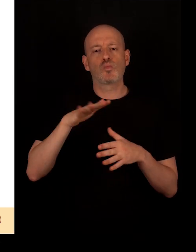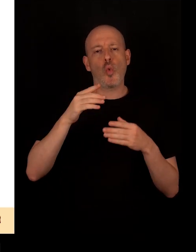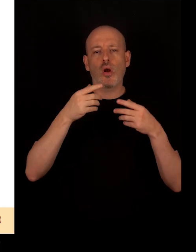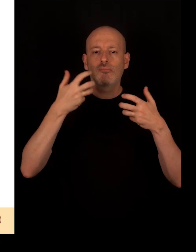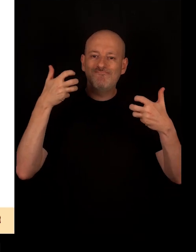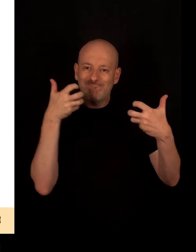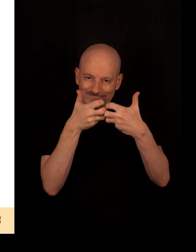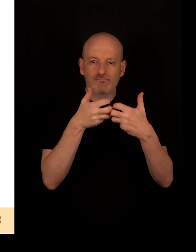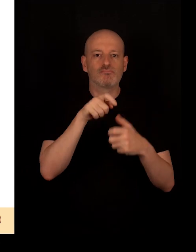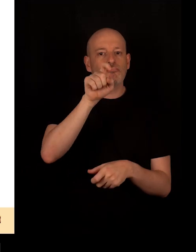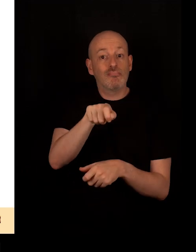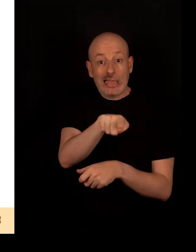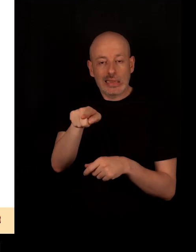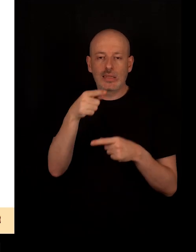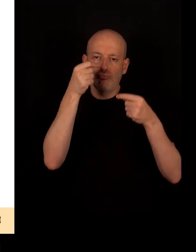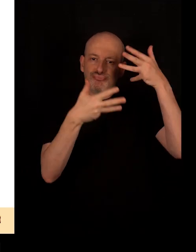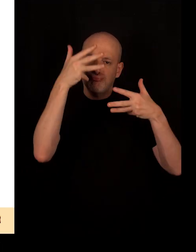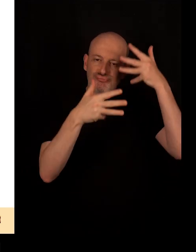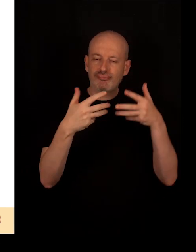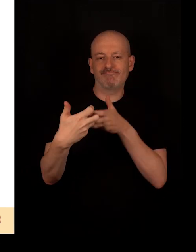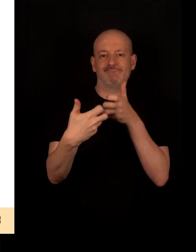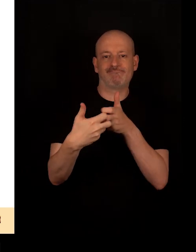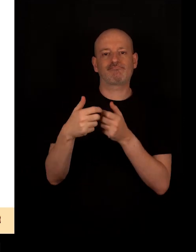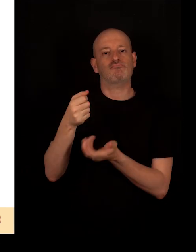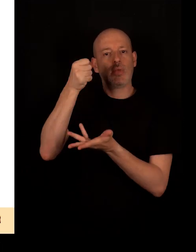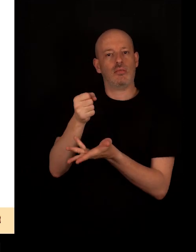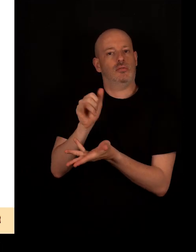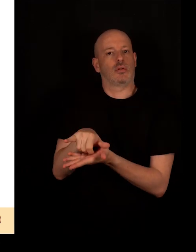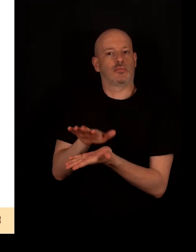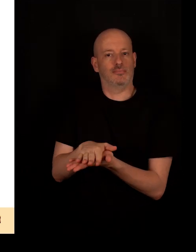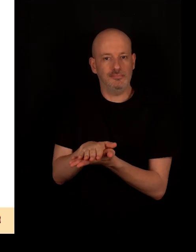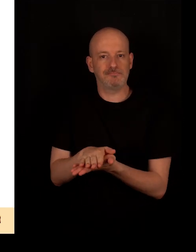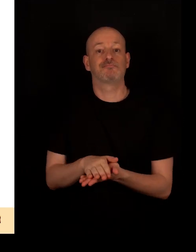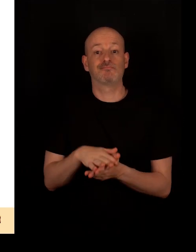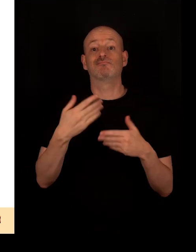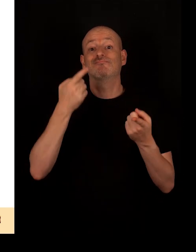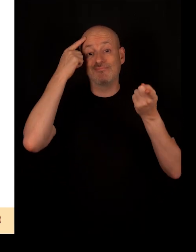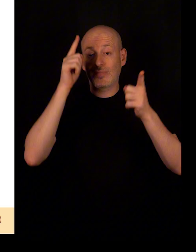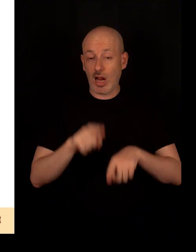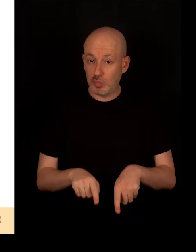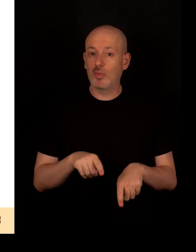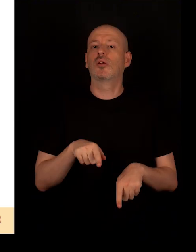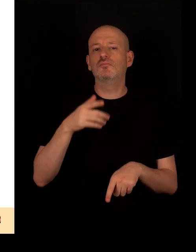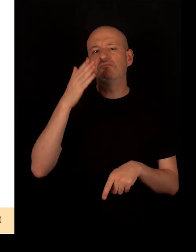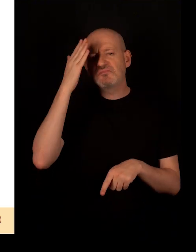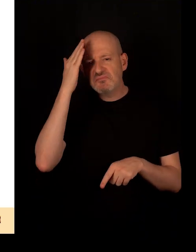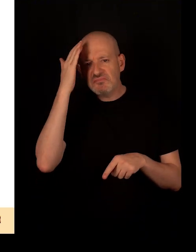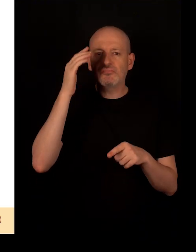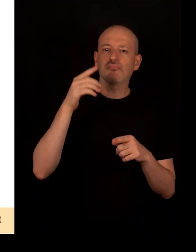It's just a recalculation of the actual need and of the actual grant. Then in the agreement, we will also